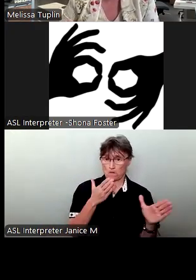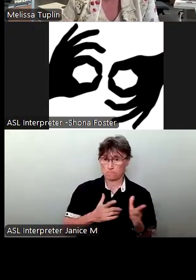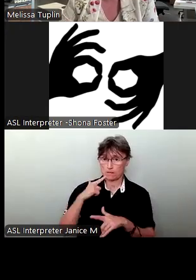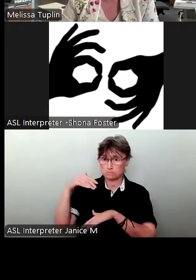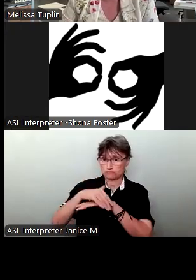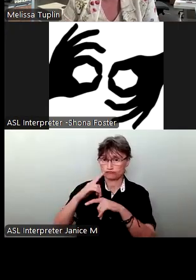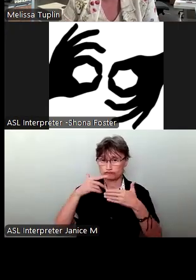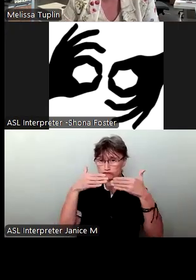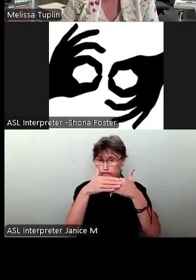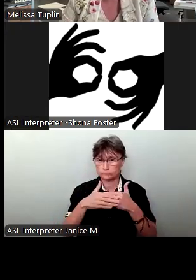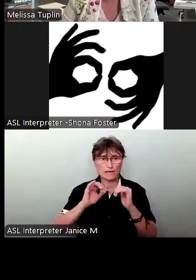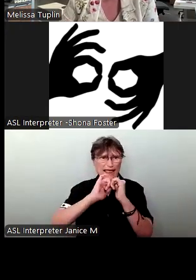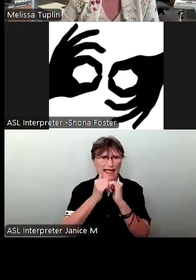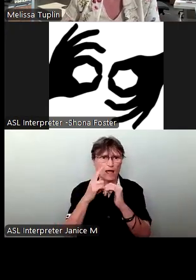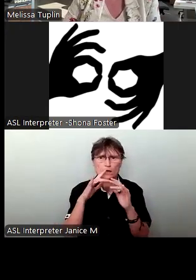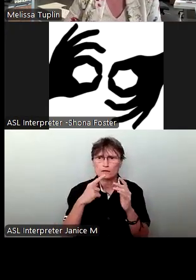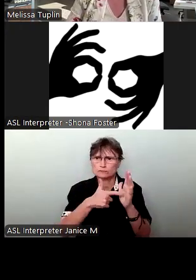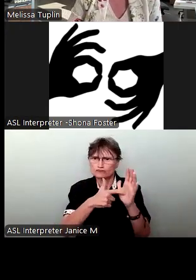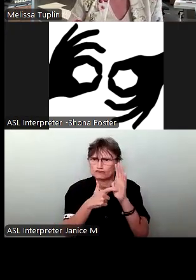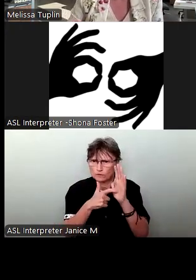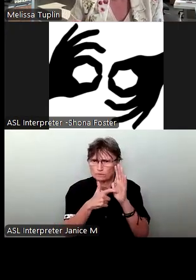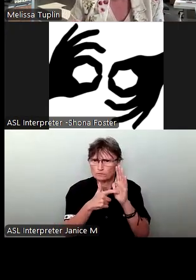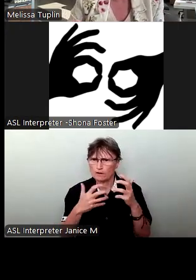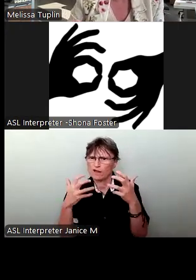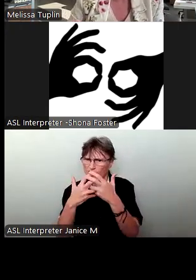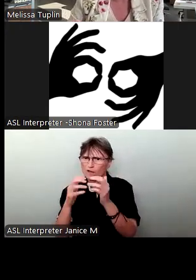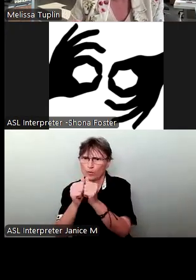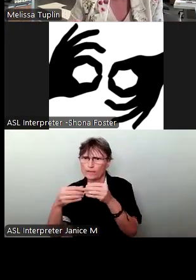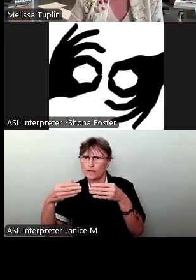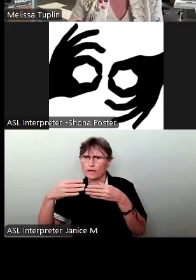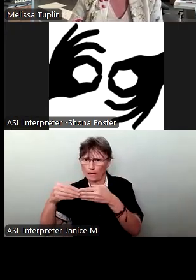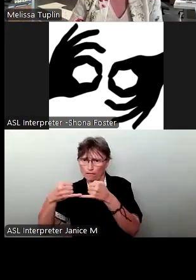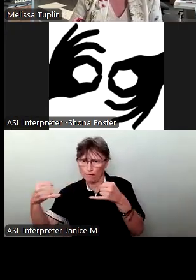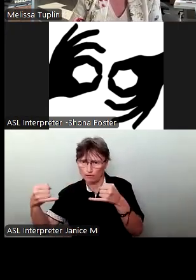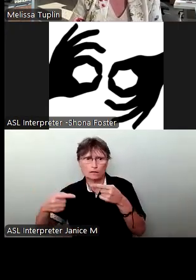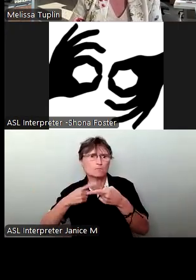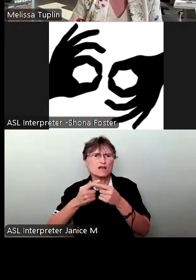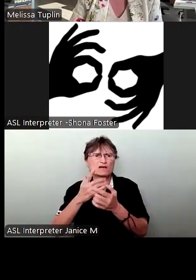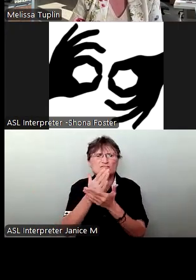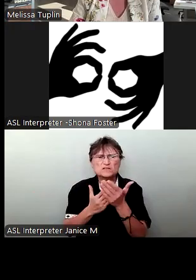up with the application checklist and give some guidance on how to respond.